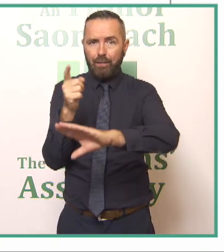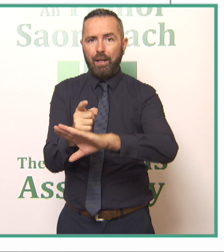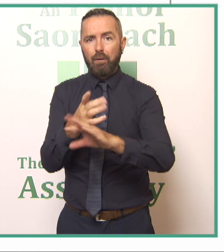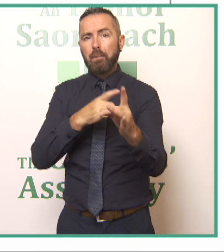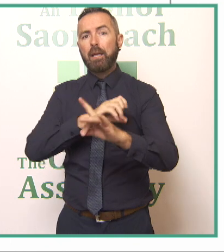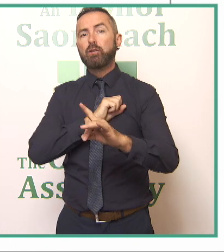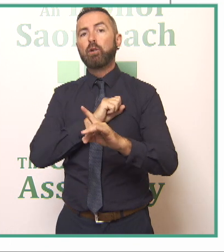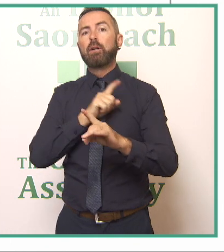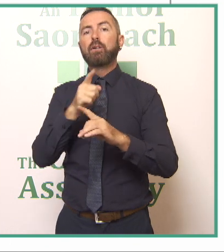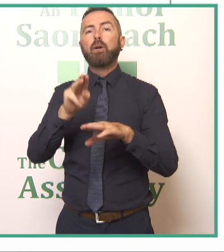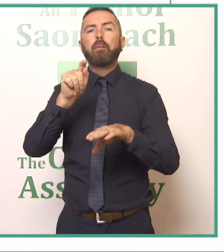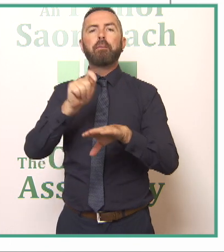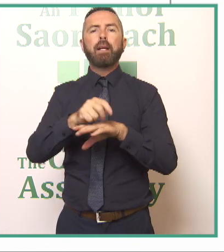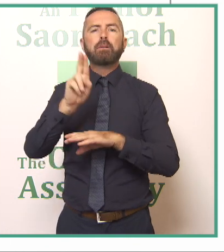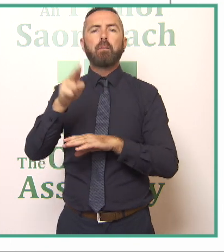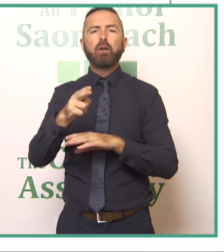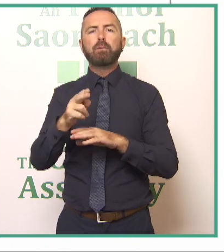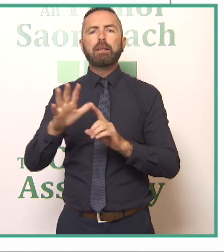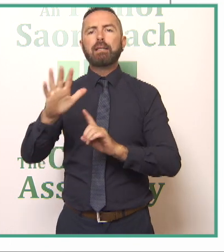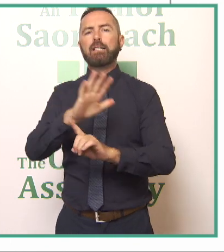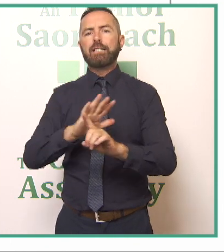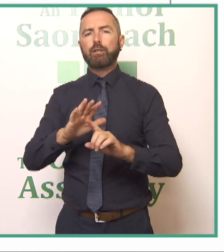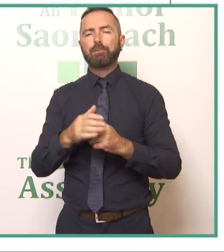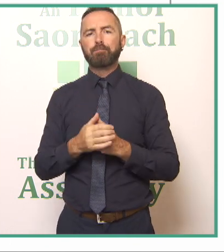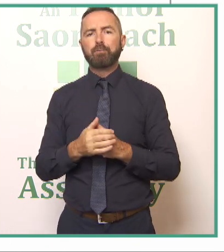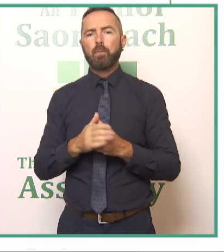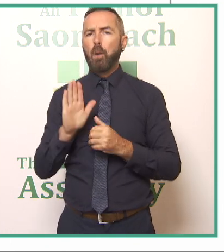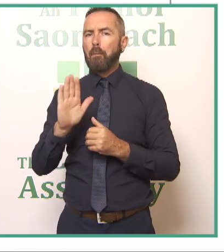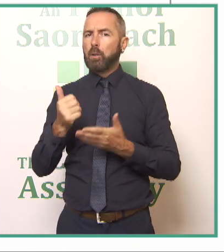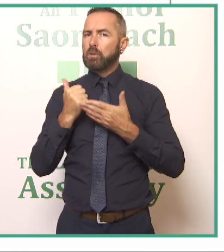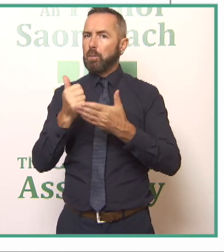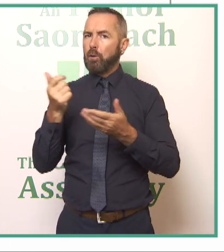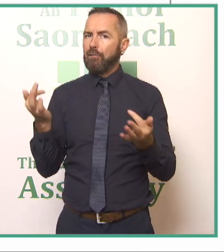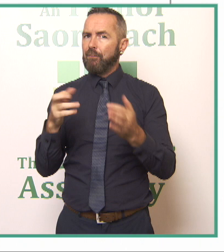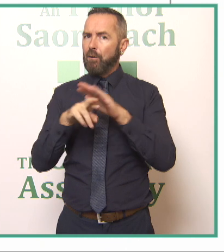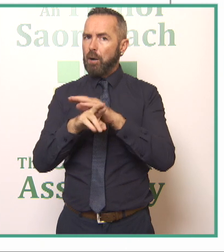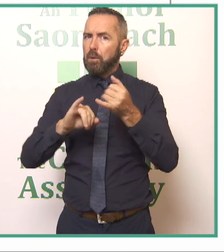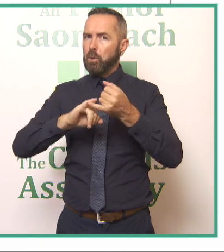that those are in the best possible condition we need to support the farmers that are in the more